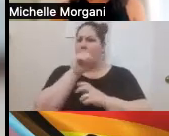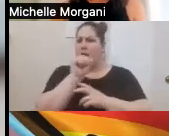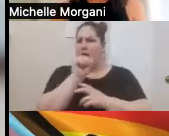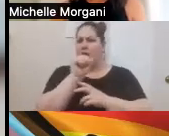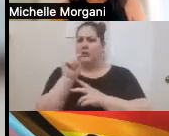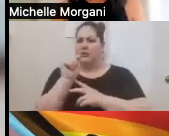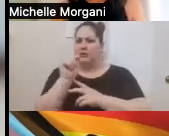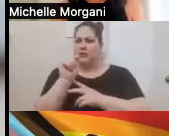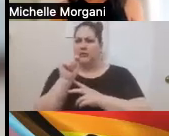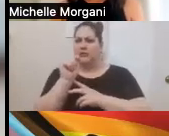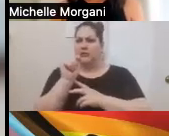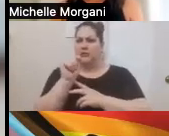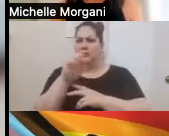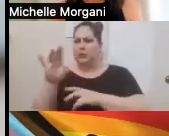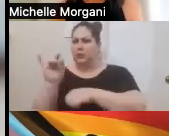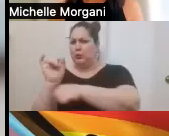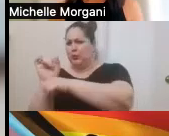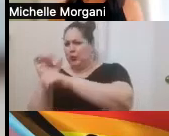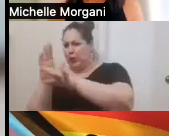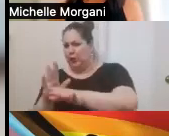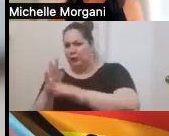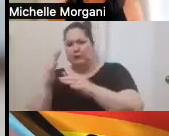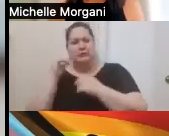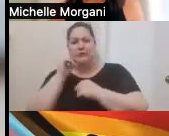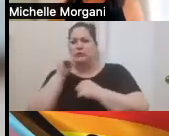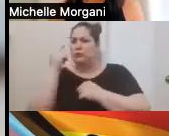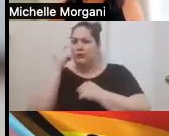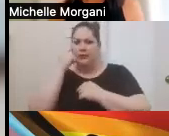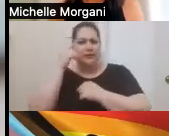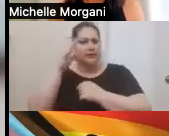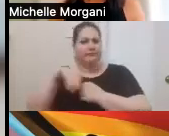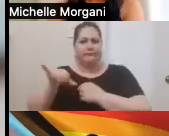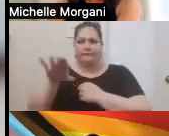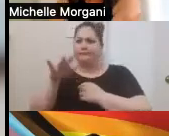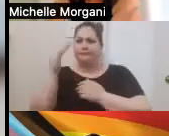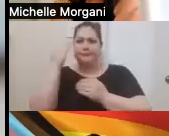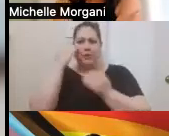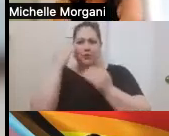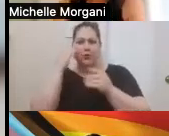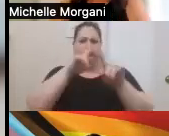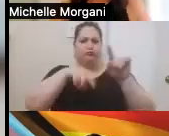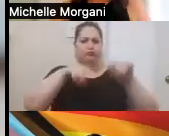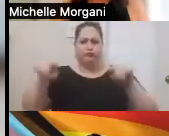knowledge of what the various medical record keeping systems are capable of.